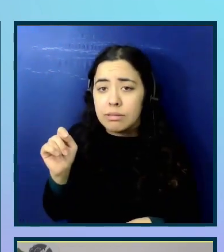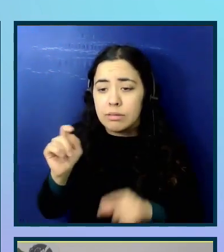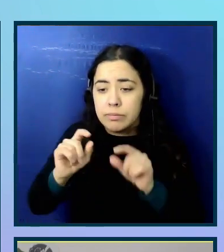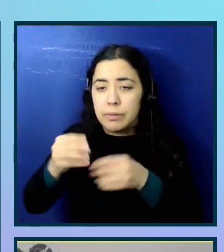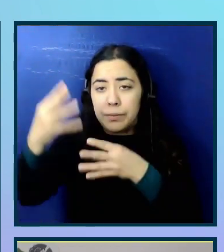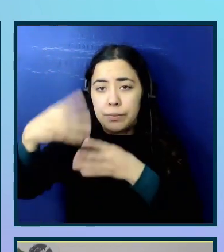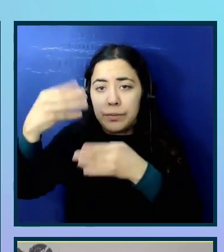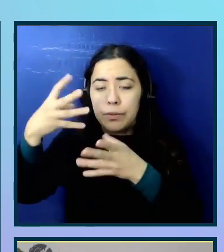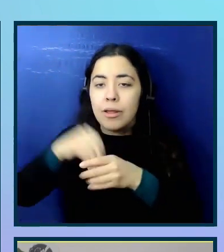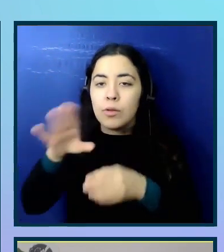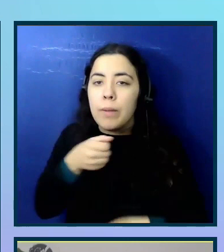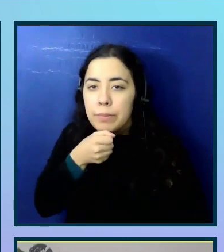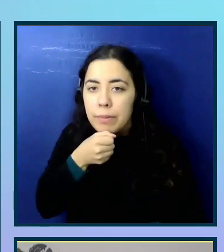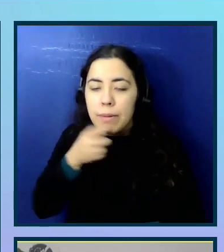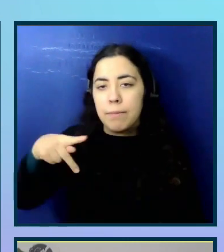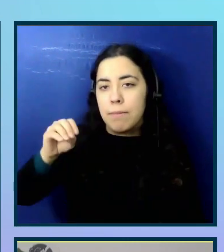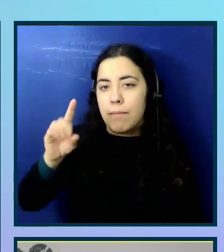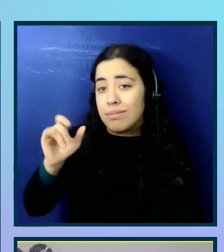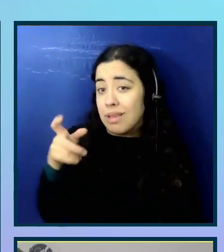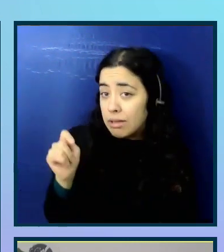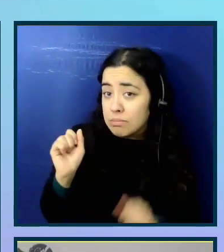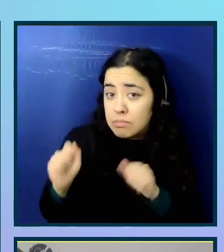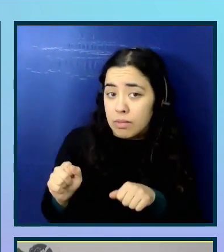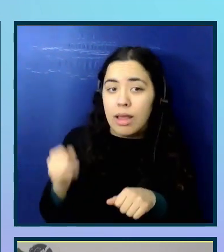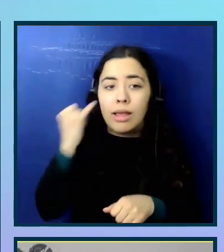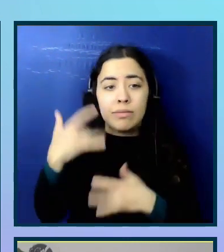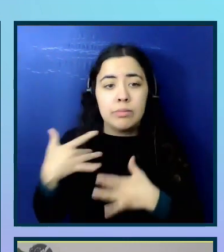And usually, when you work with SU people or UX writer,